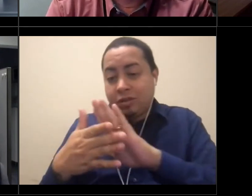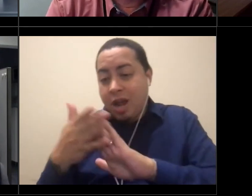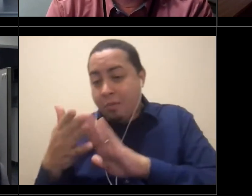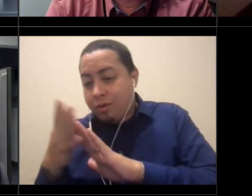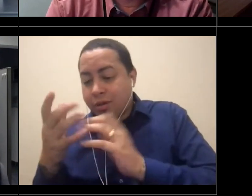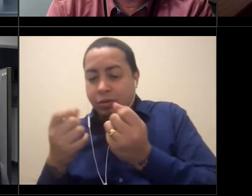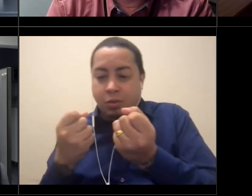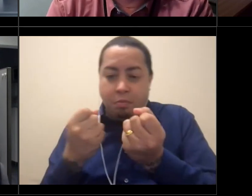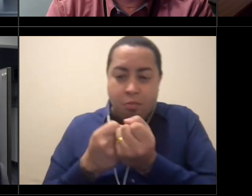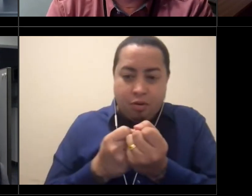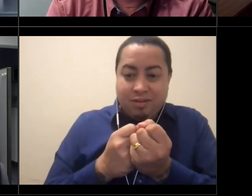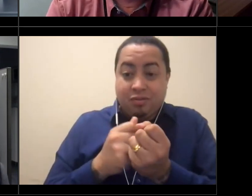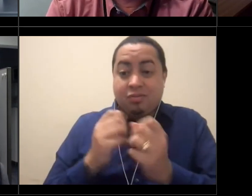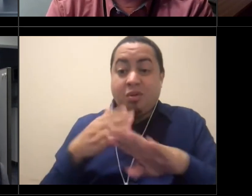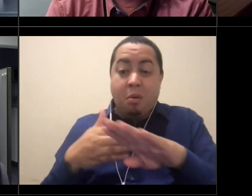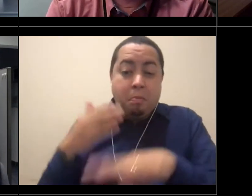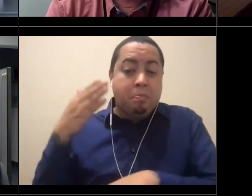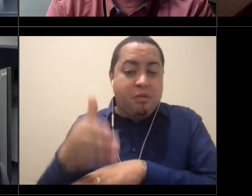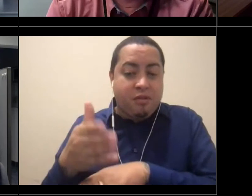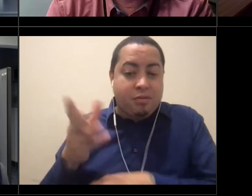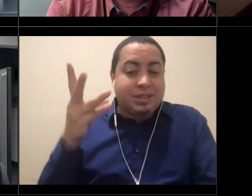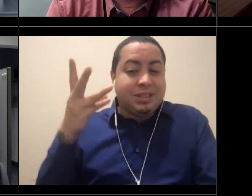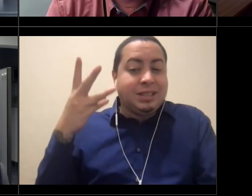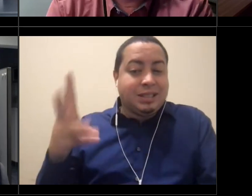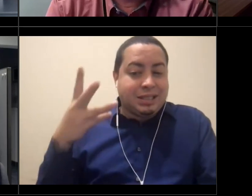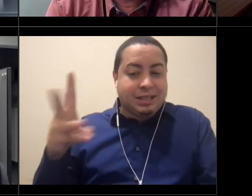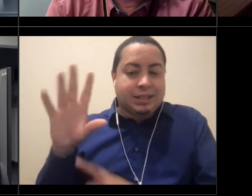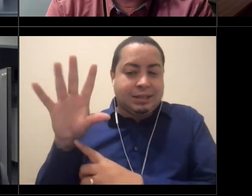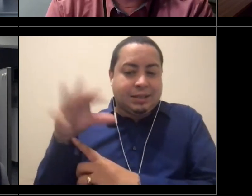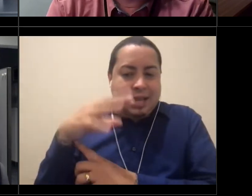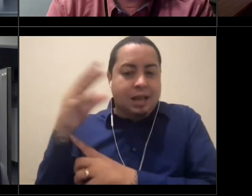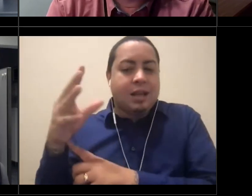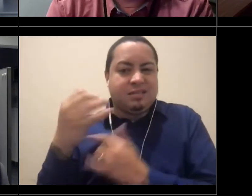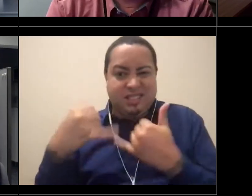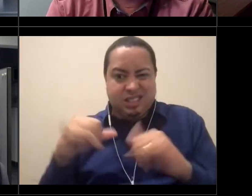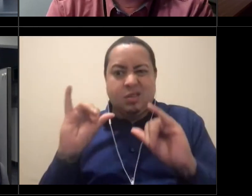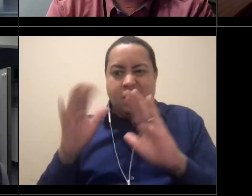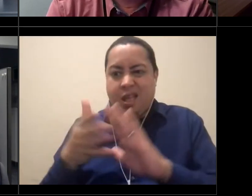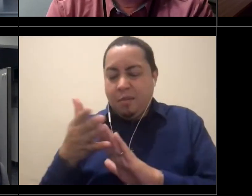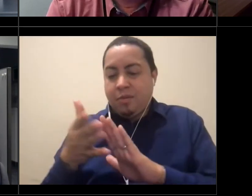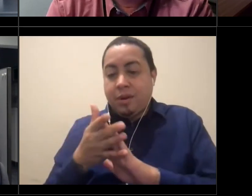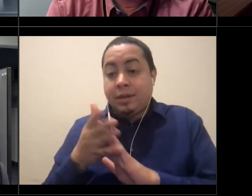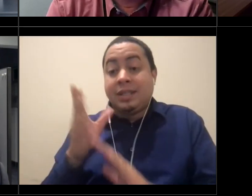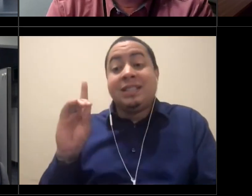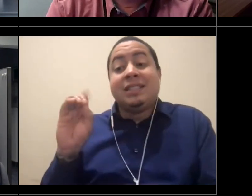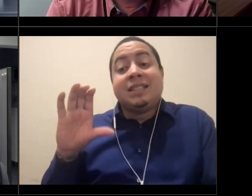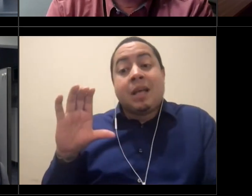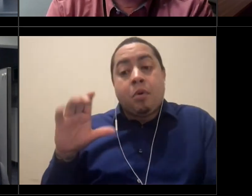over 16 satellites that we currently operate today. And then in December, we're going to add our 17th satellite